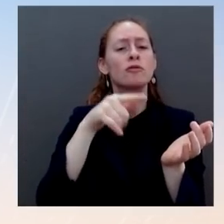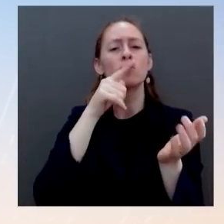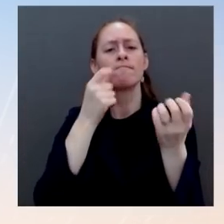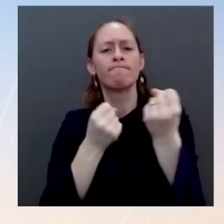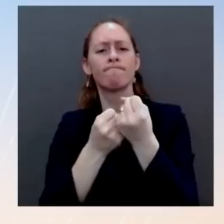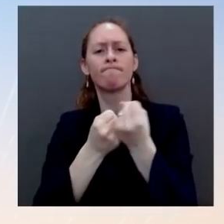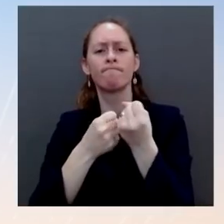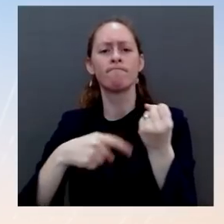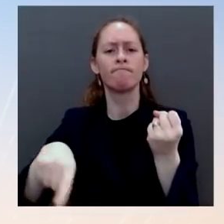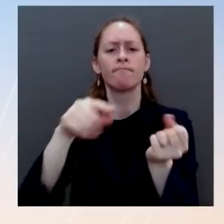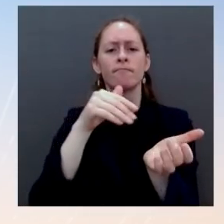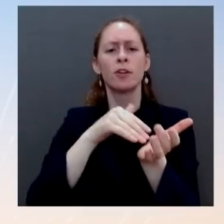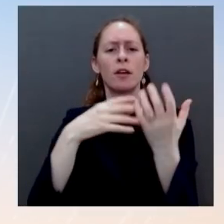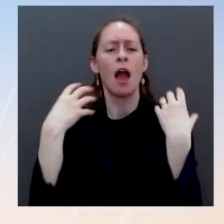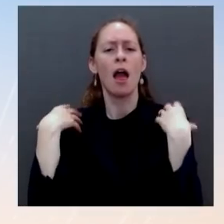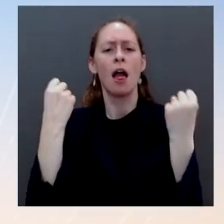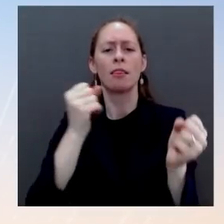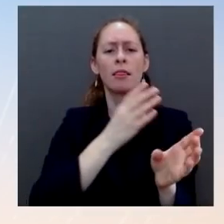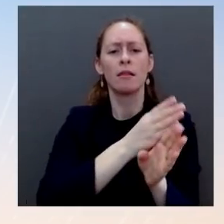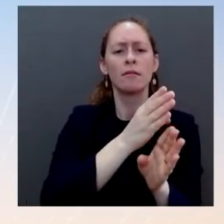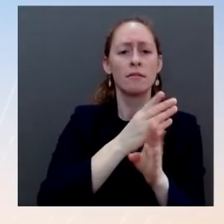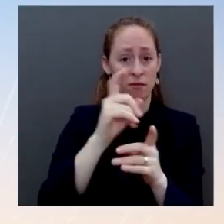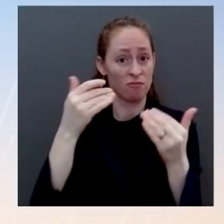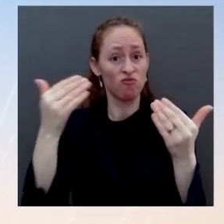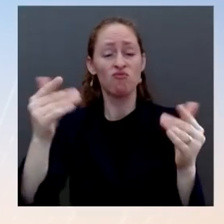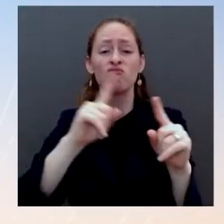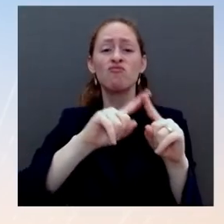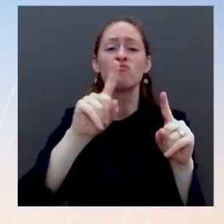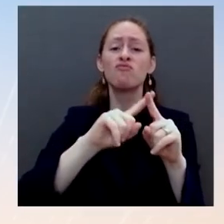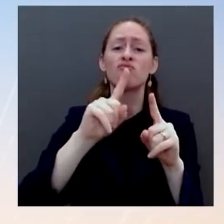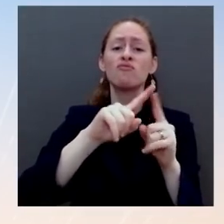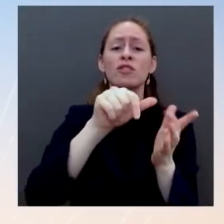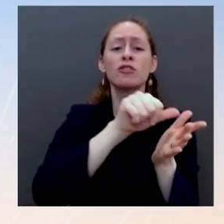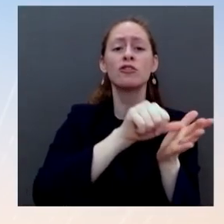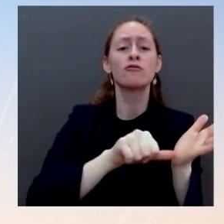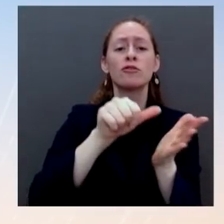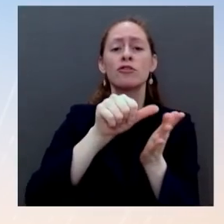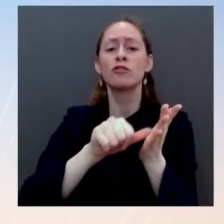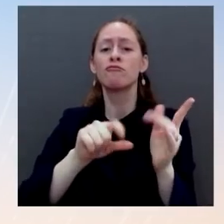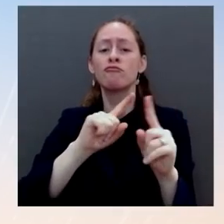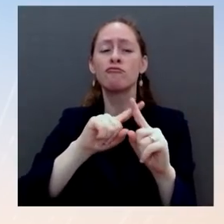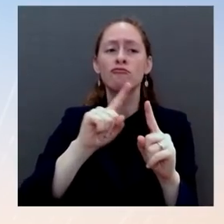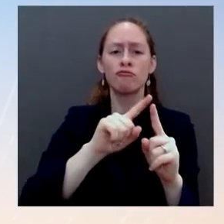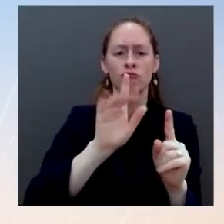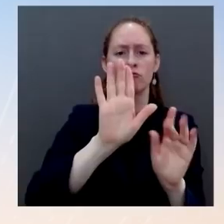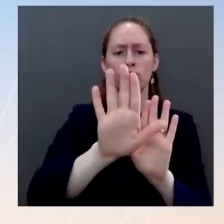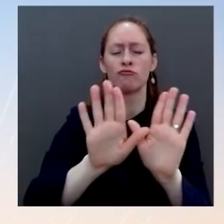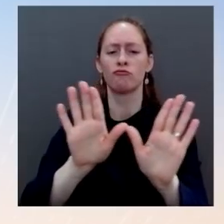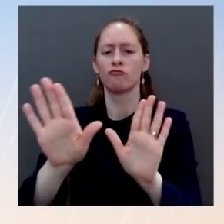Ms. Psaki: I believe there are exemptions in some cases. I'm not sure what you're referring to, specifically. Why don't you give me a little -- The Press: There was -- in St. Louis,